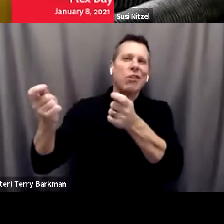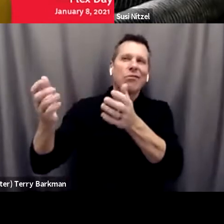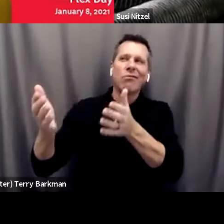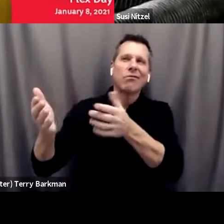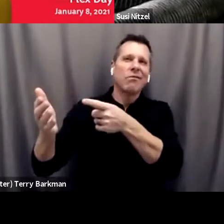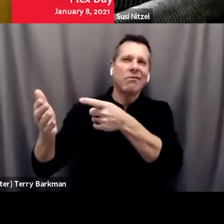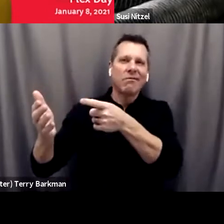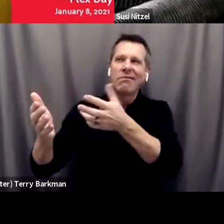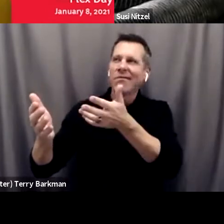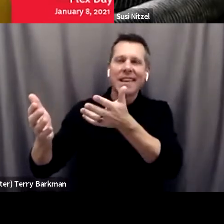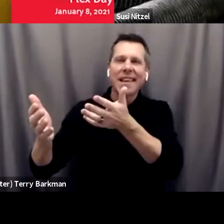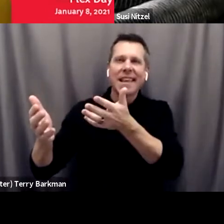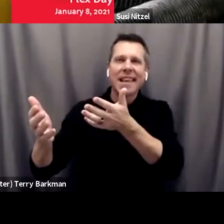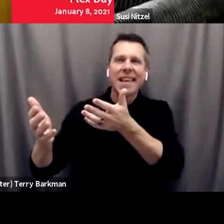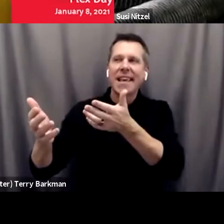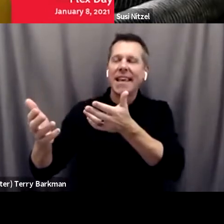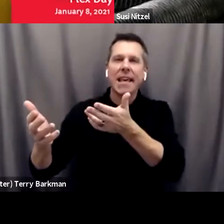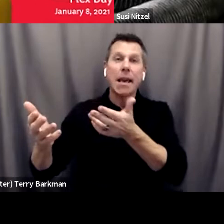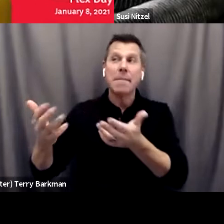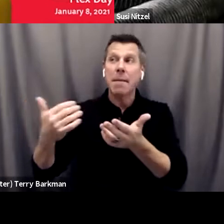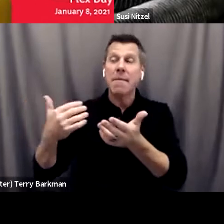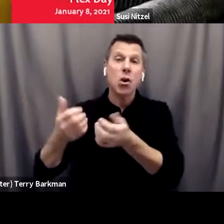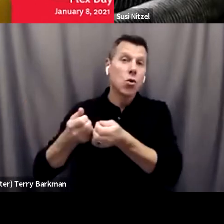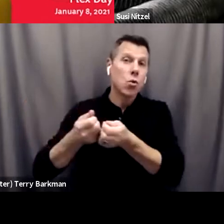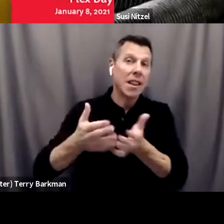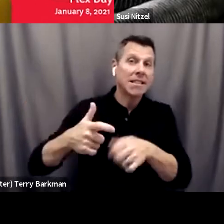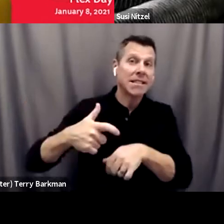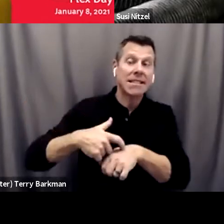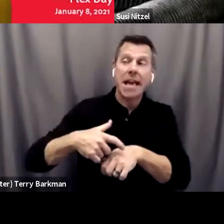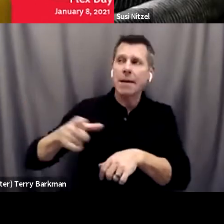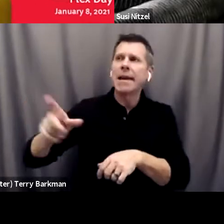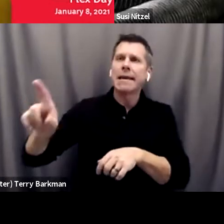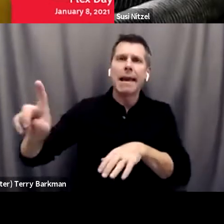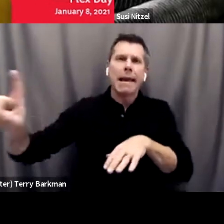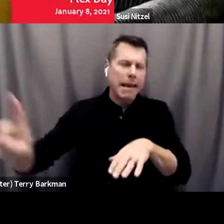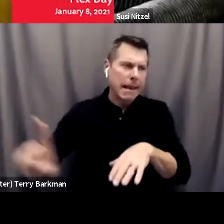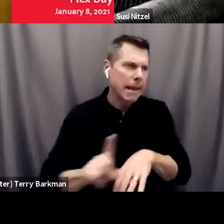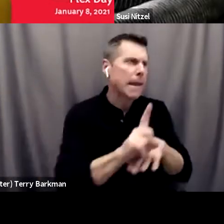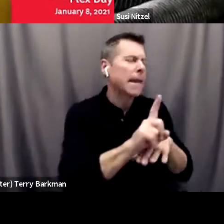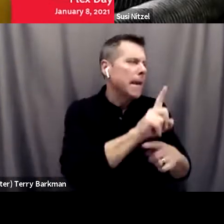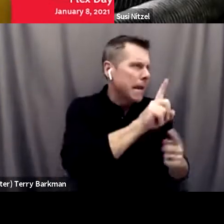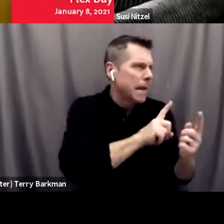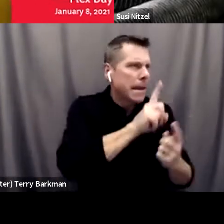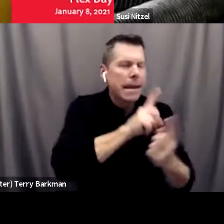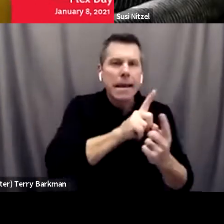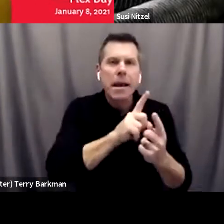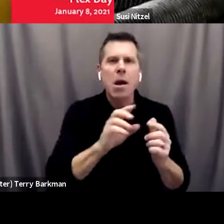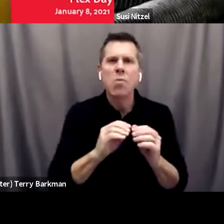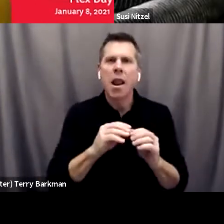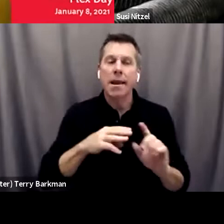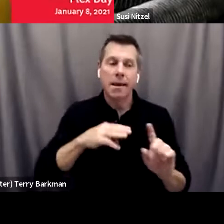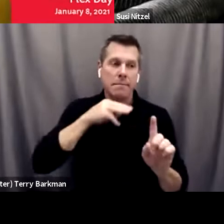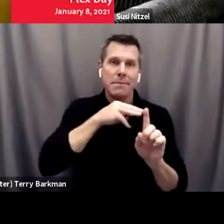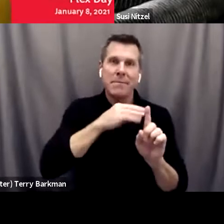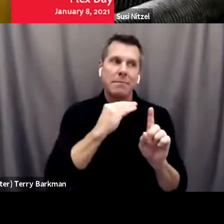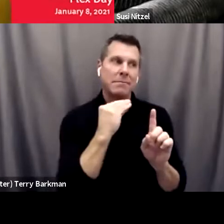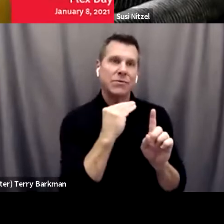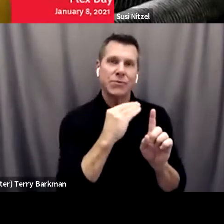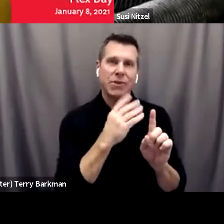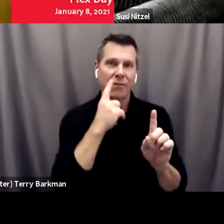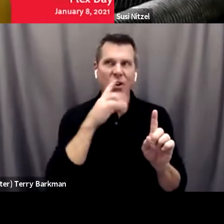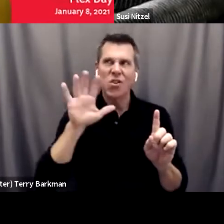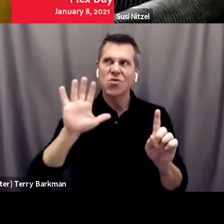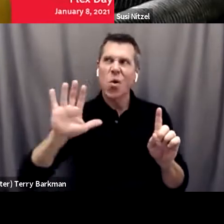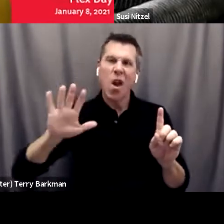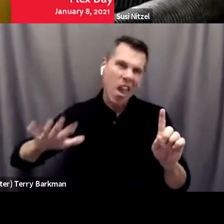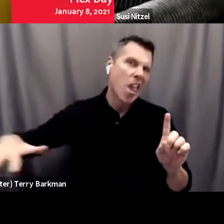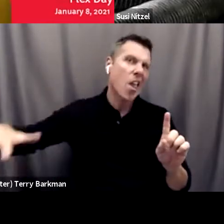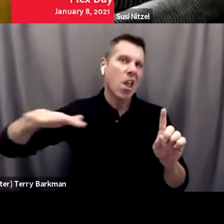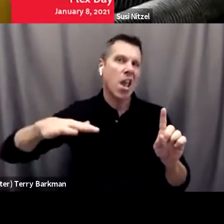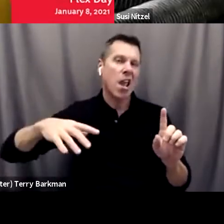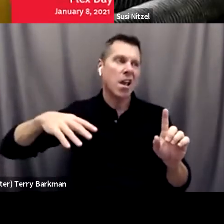might include something like some release time, but to be an official mentor for your area. So that you could handle that, you